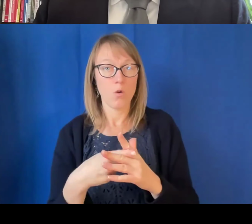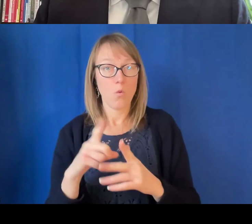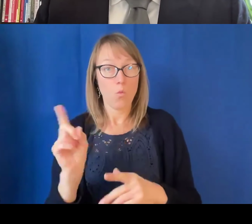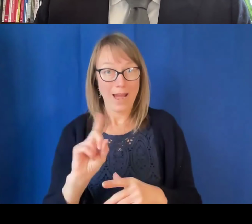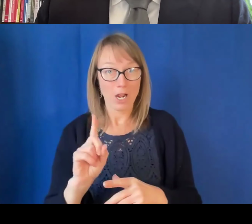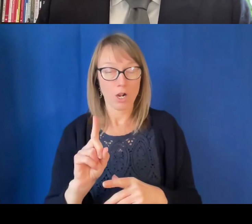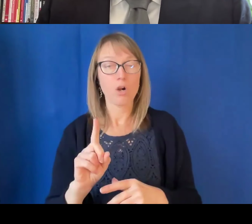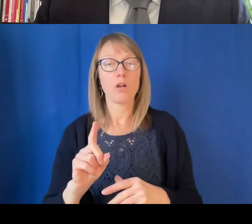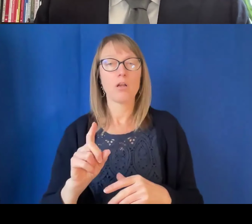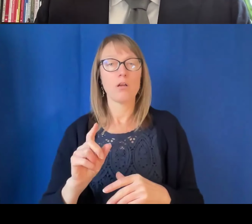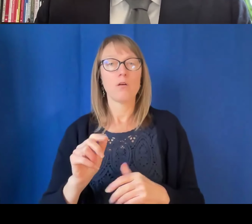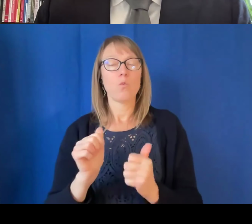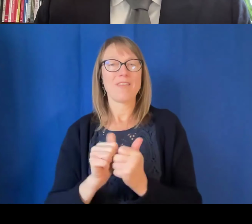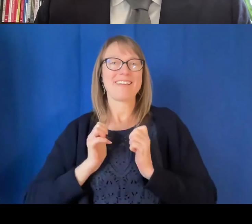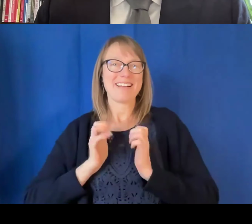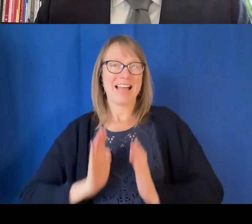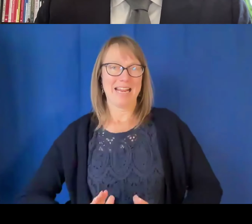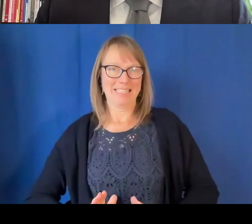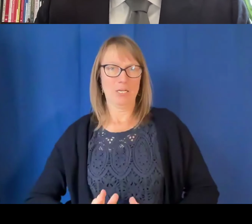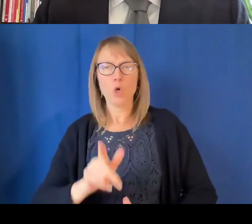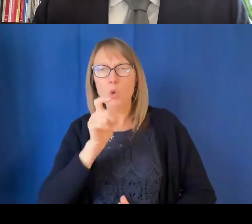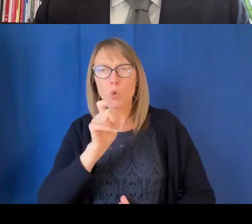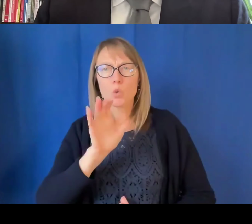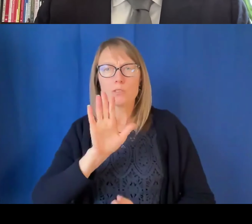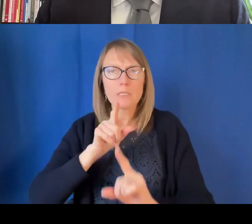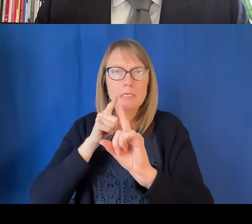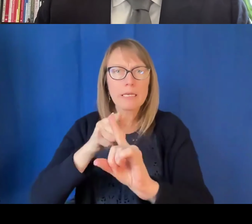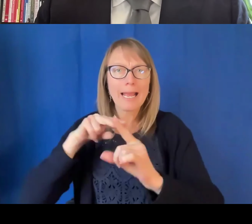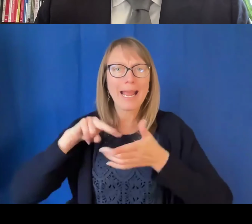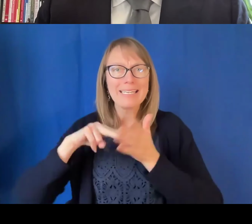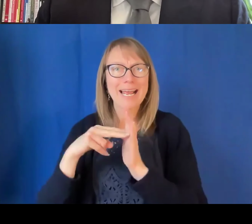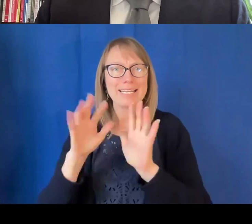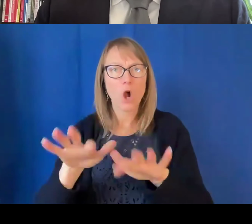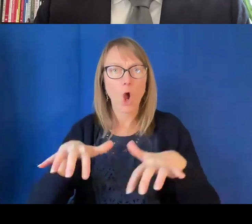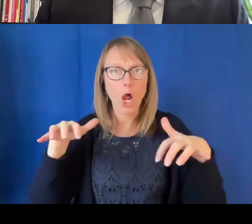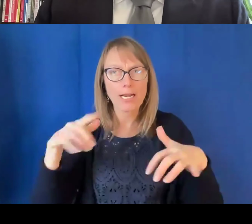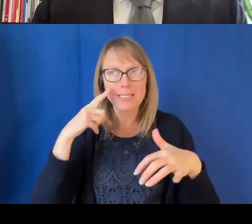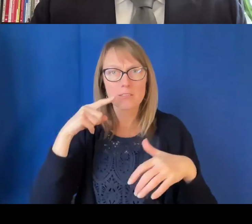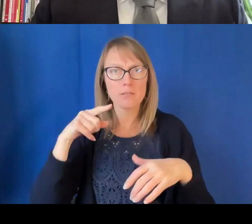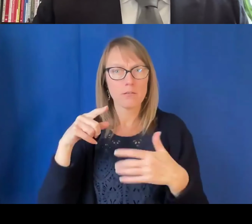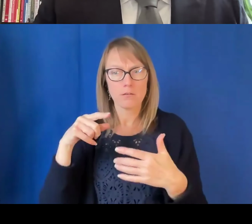Who is the intended audience of the building? How is the space or project going to be used?